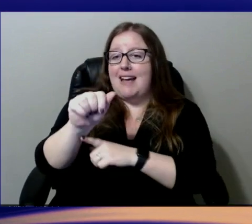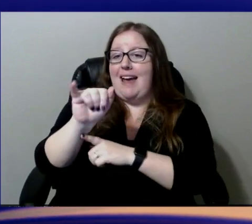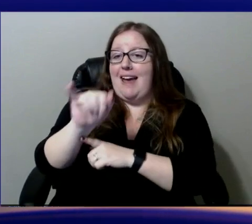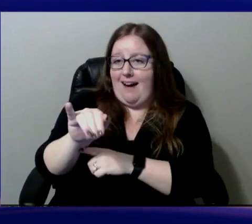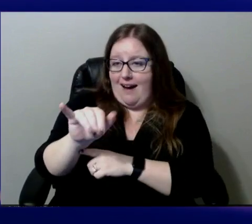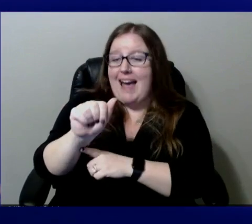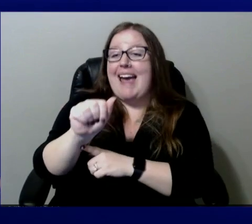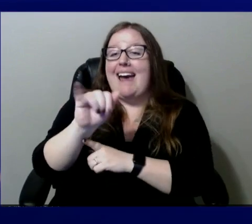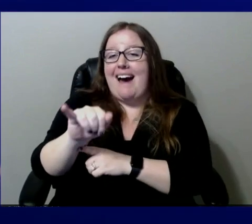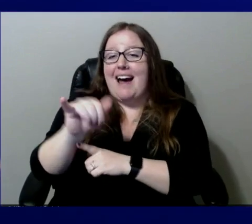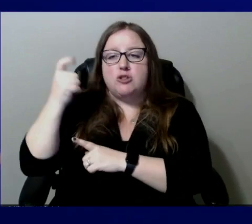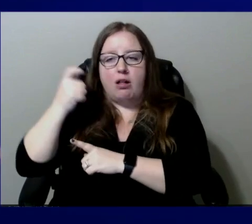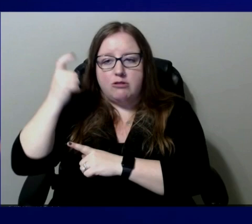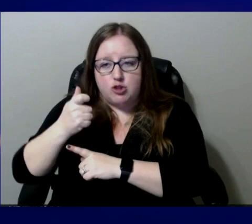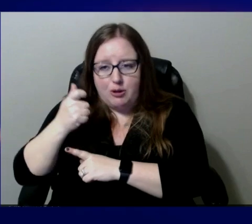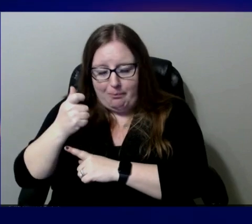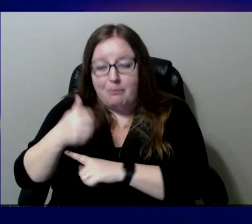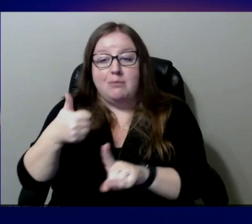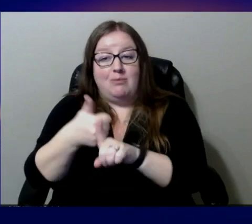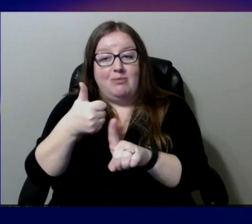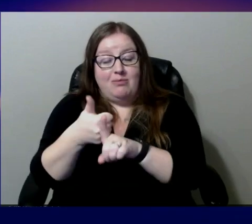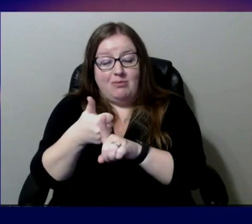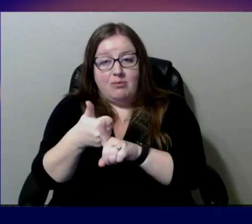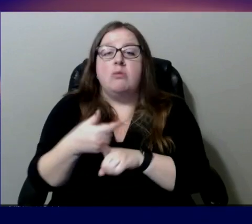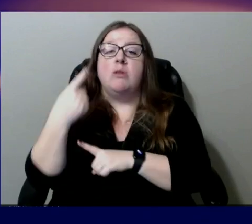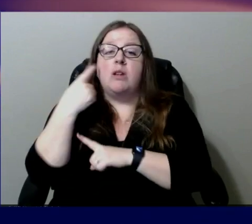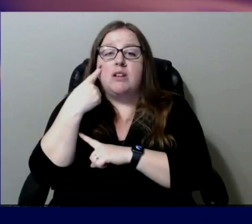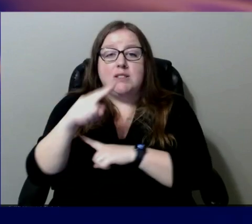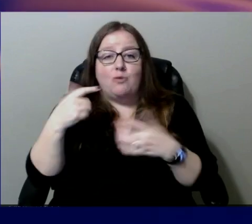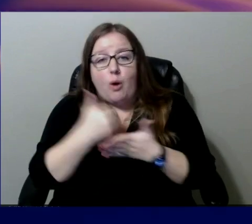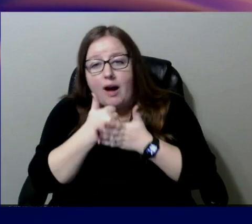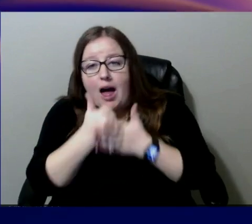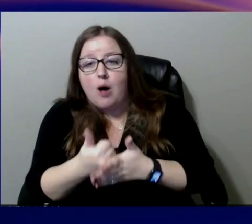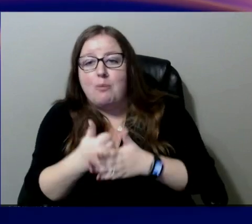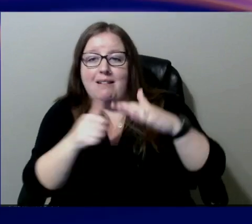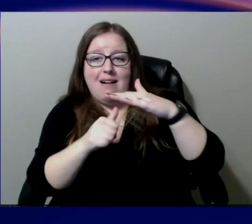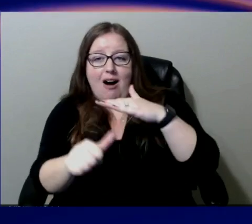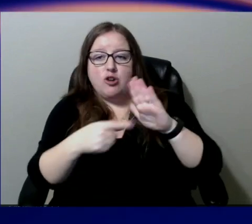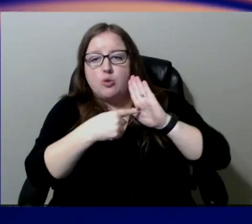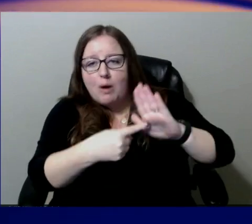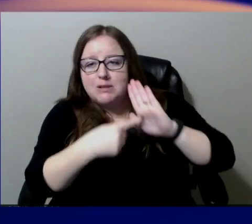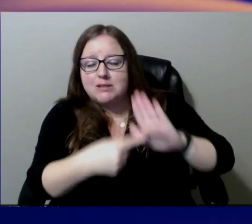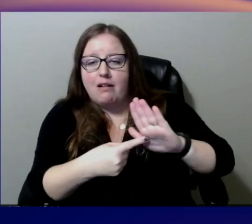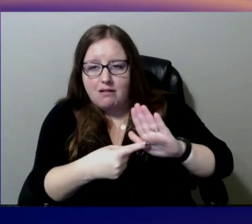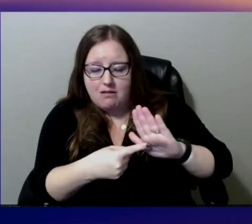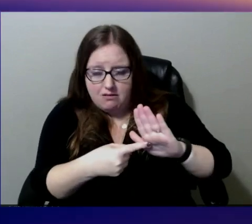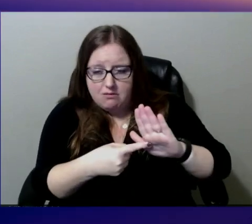So this scholarship is aimed at helping underrepresented and underserved high school and college students